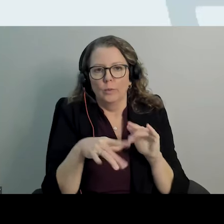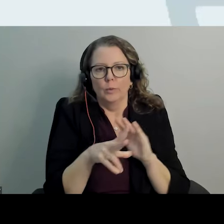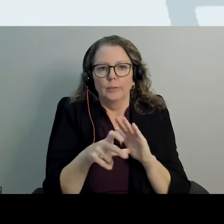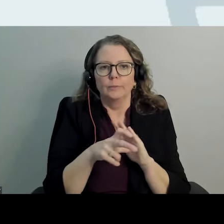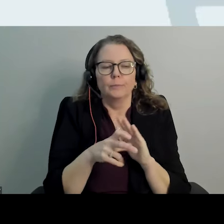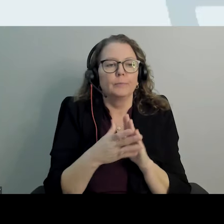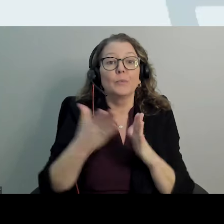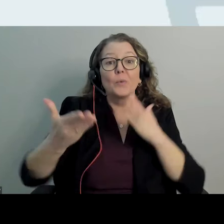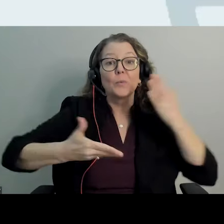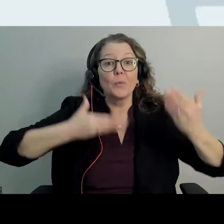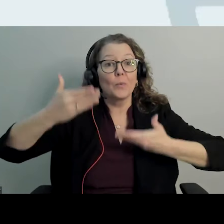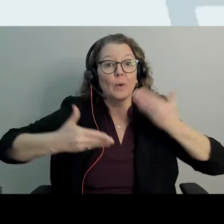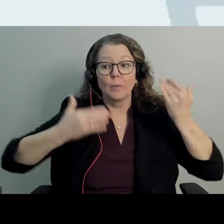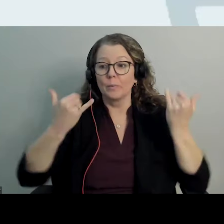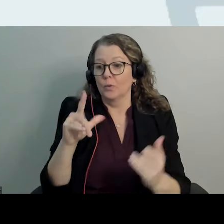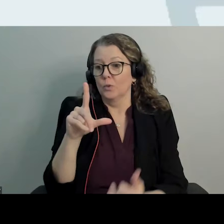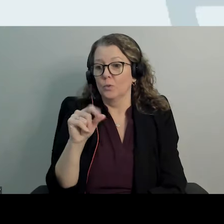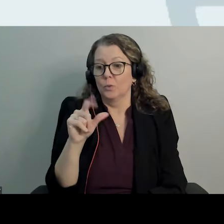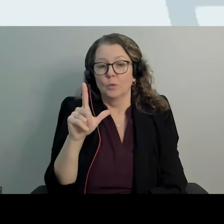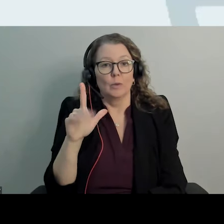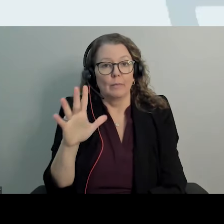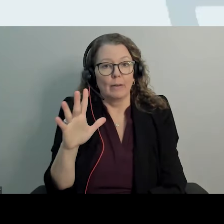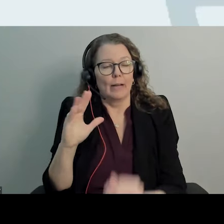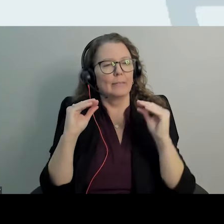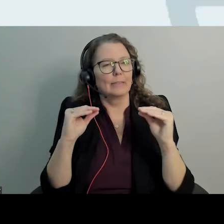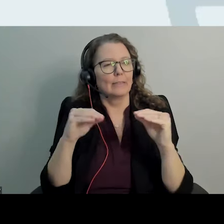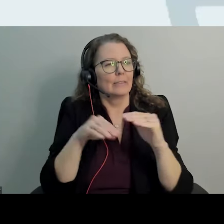Welcome to the 2025 Teach Access Student Academy.